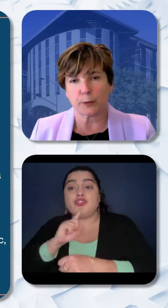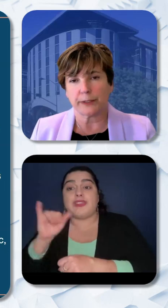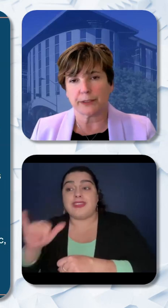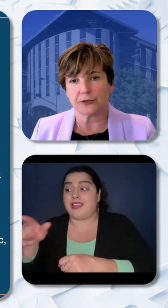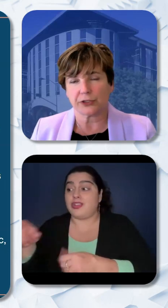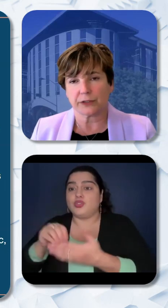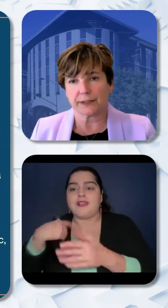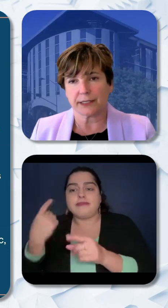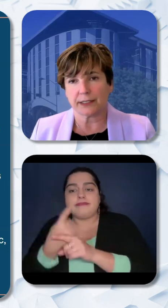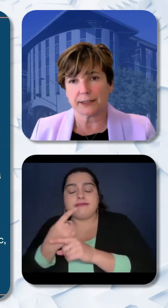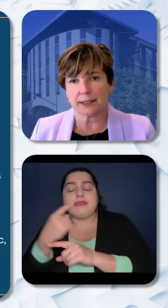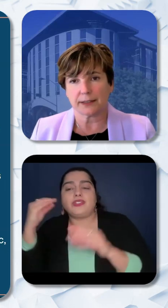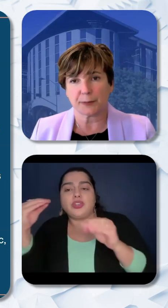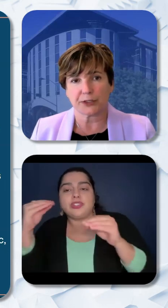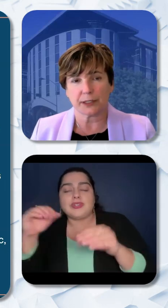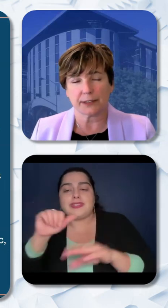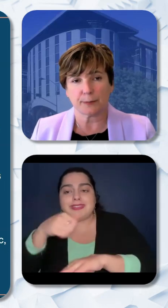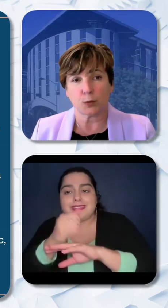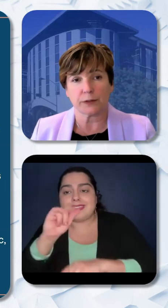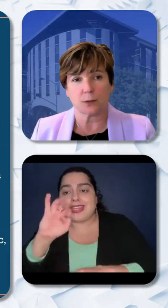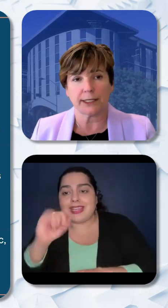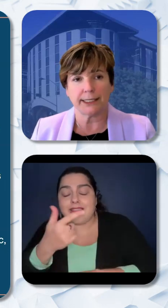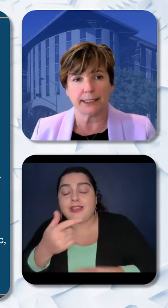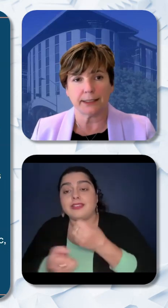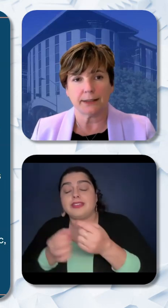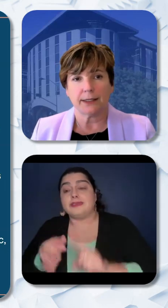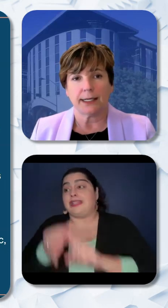appropriate instructional settings and specialized supports when needed,